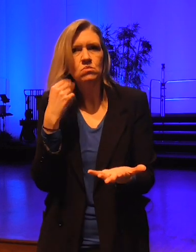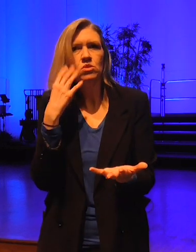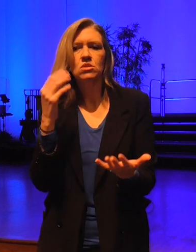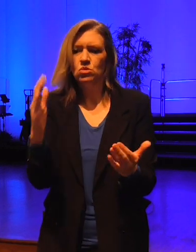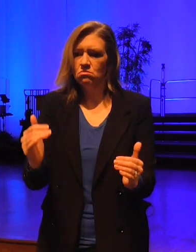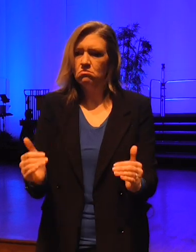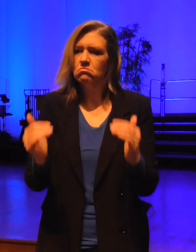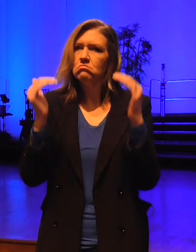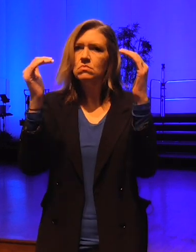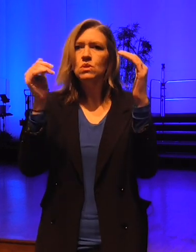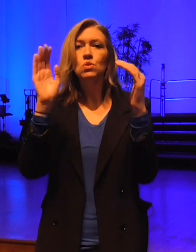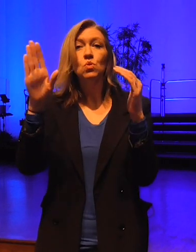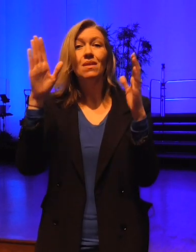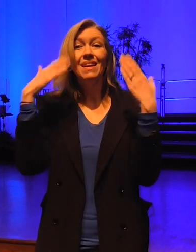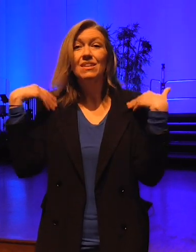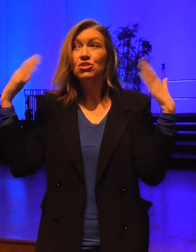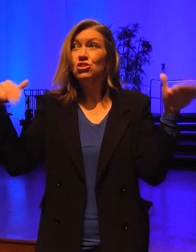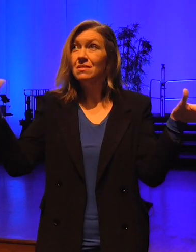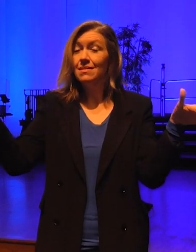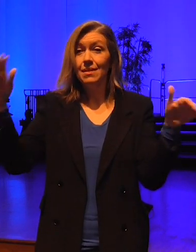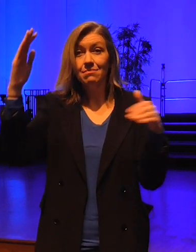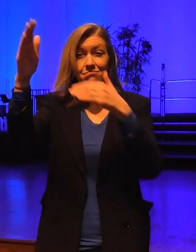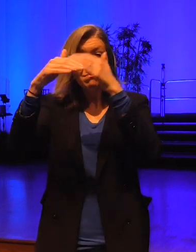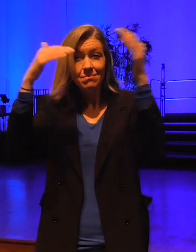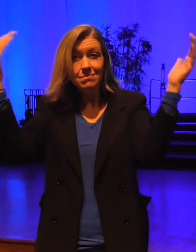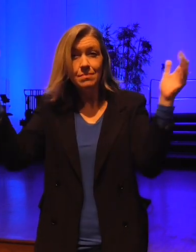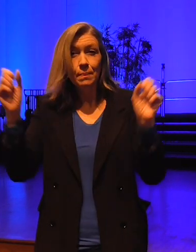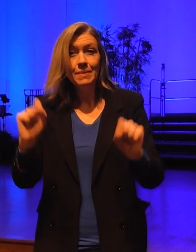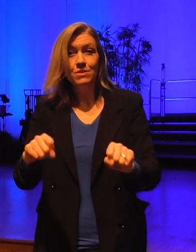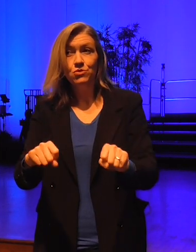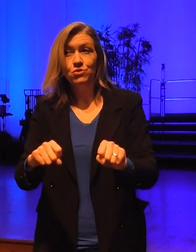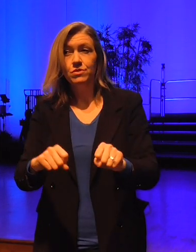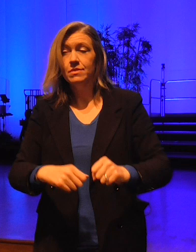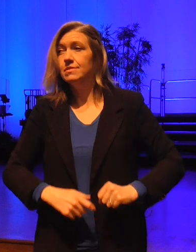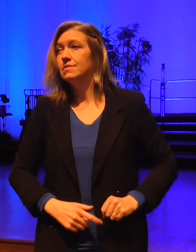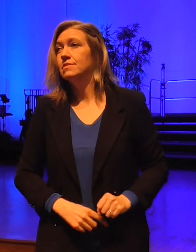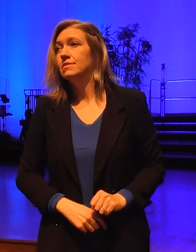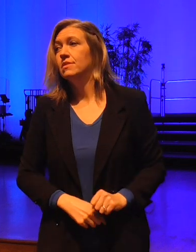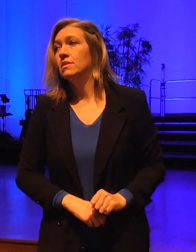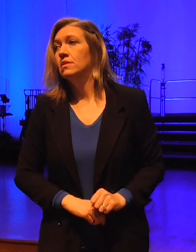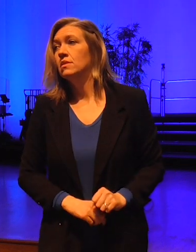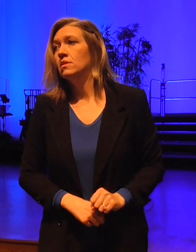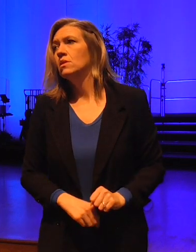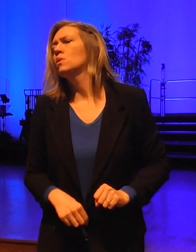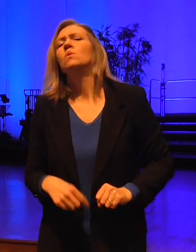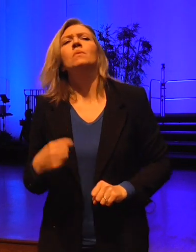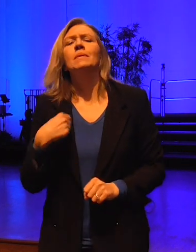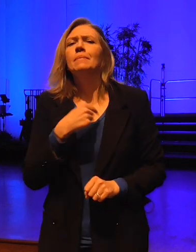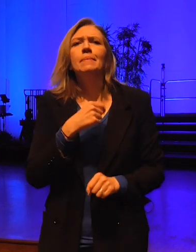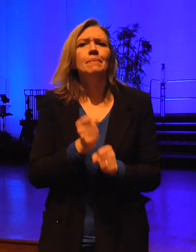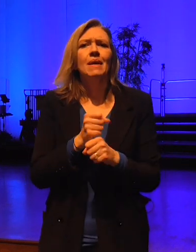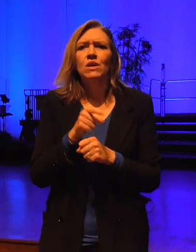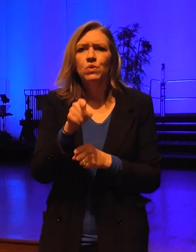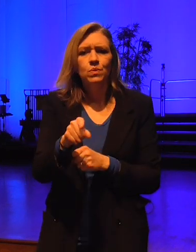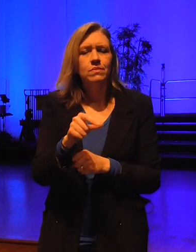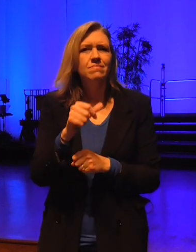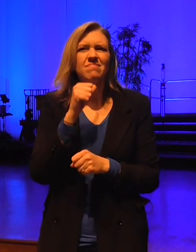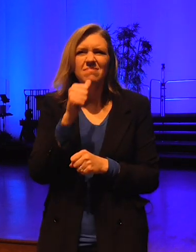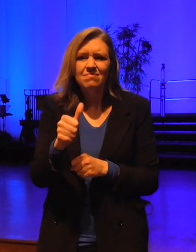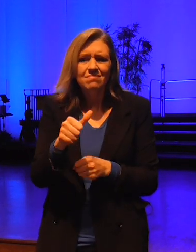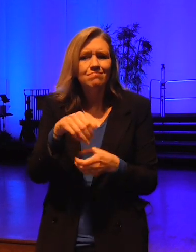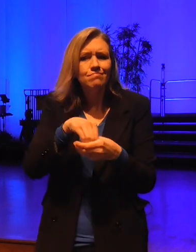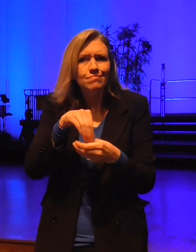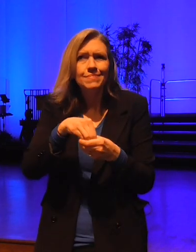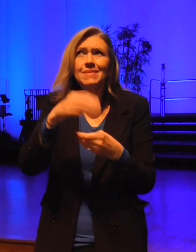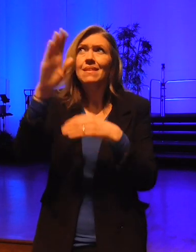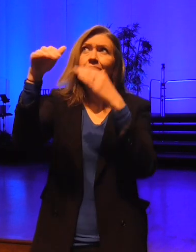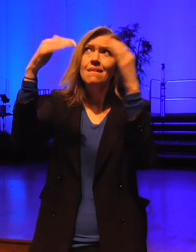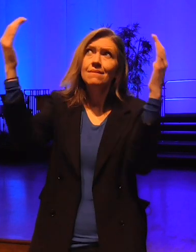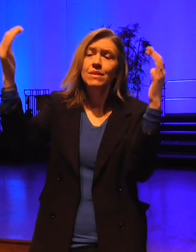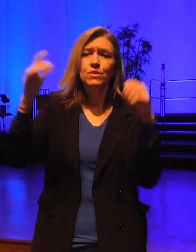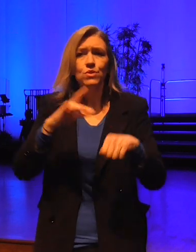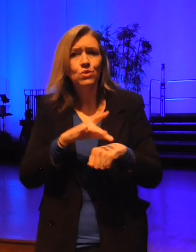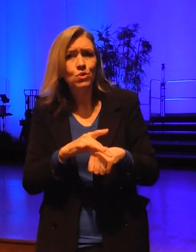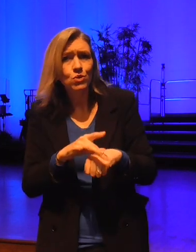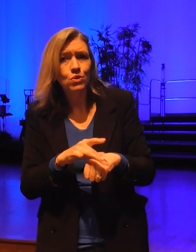potential we have made you neither of Heaven Nor of Earth neither mortal nor Immortal so that you